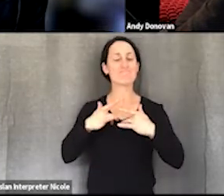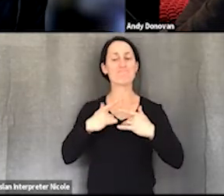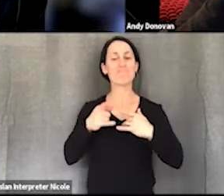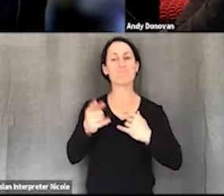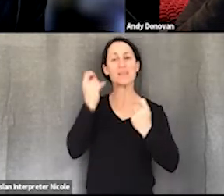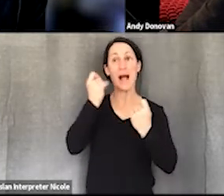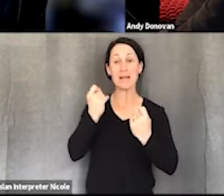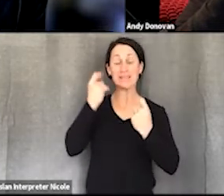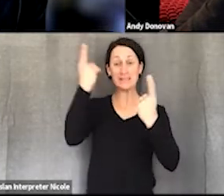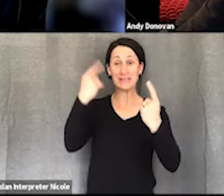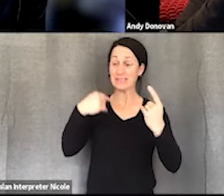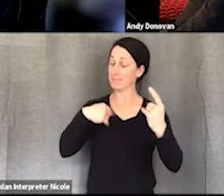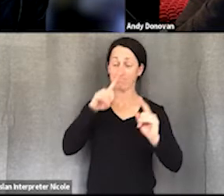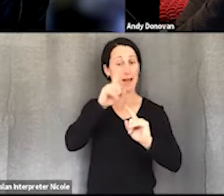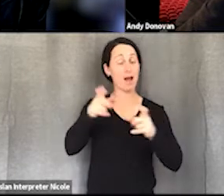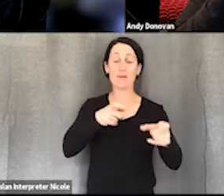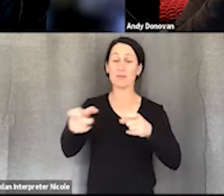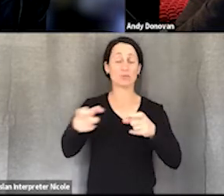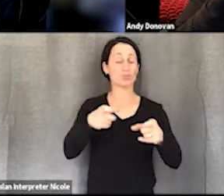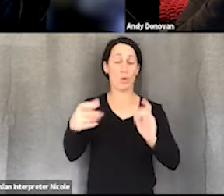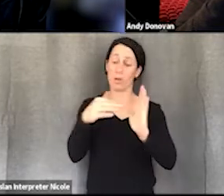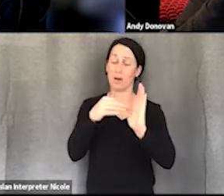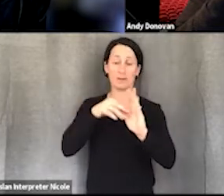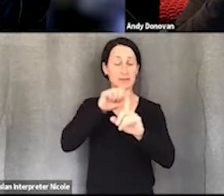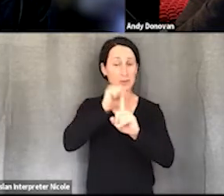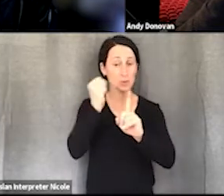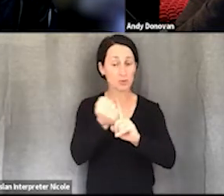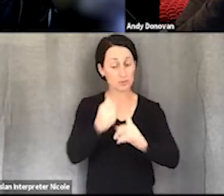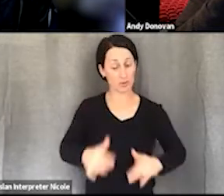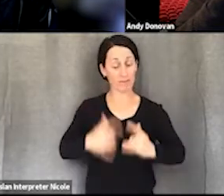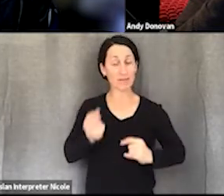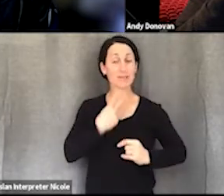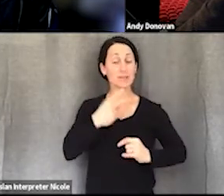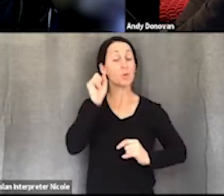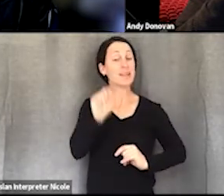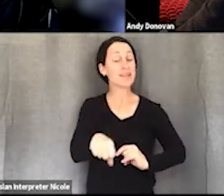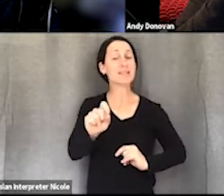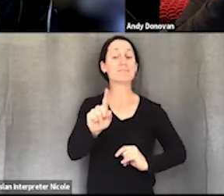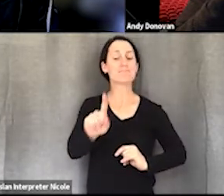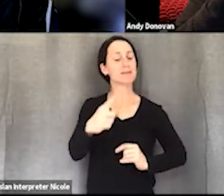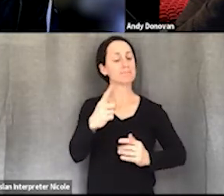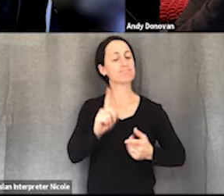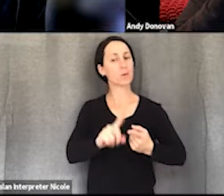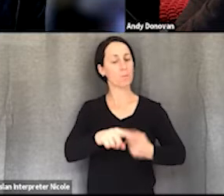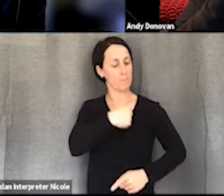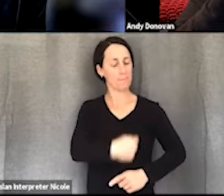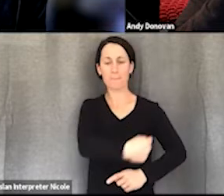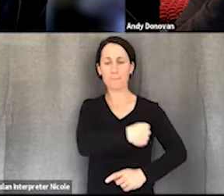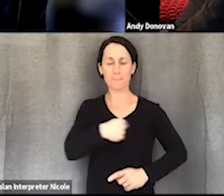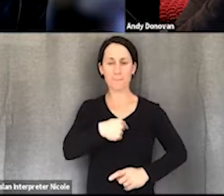much out of control right now and they are disappointed but they recommitted overall to the role of the arts in